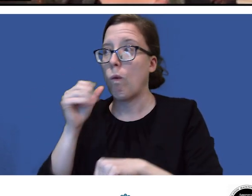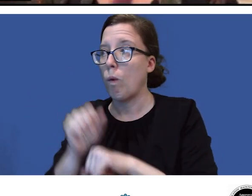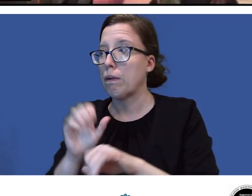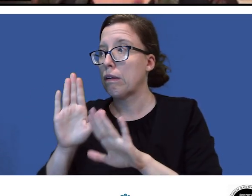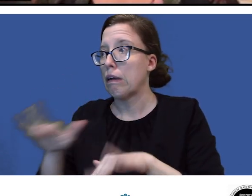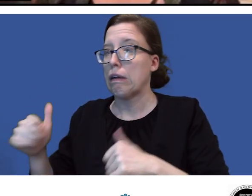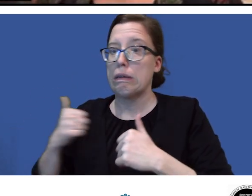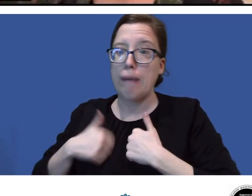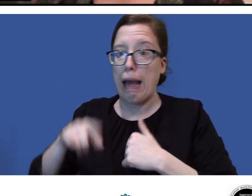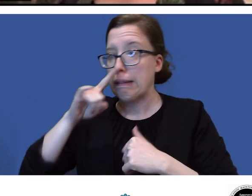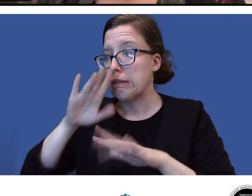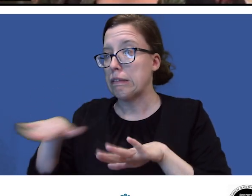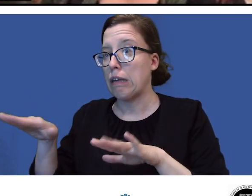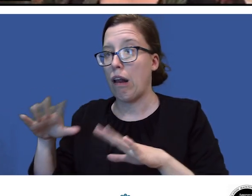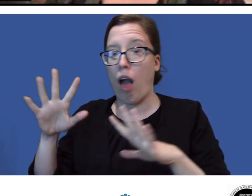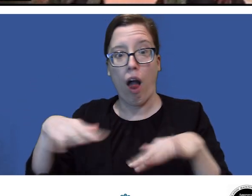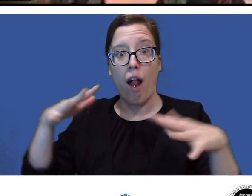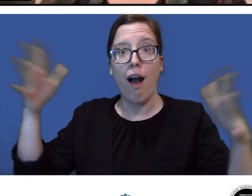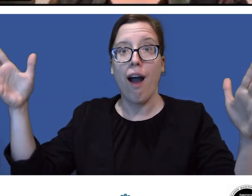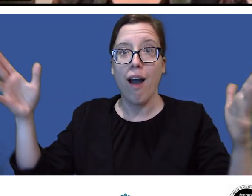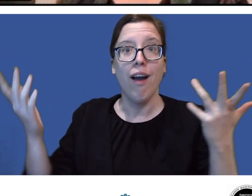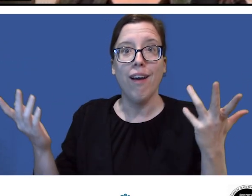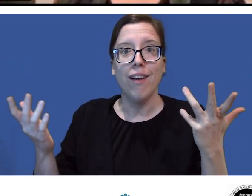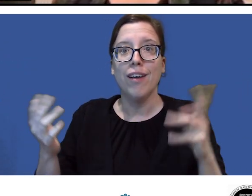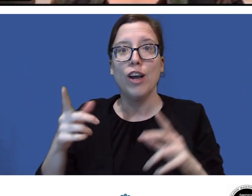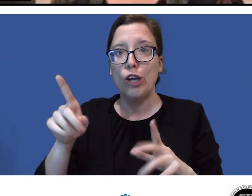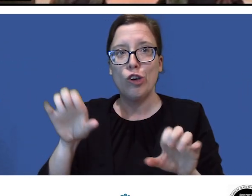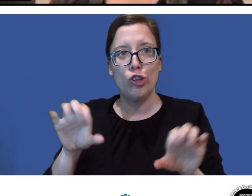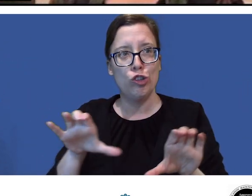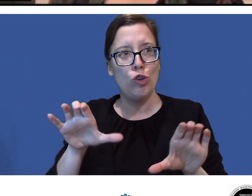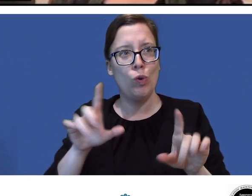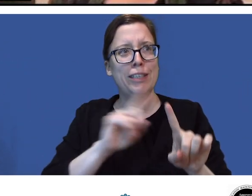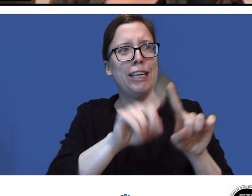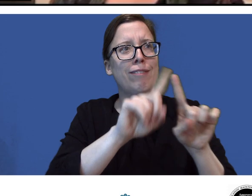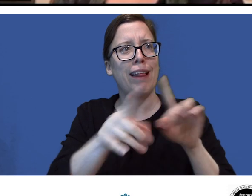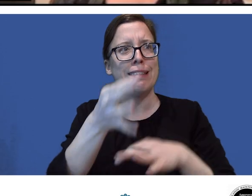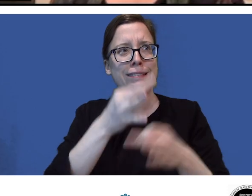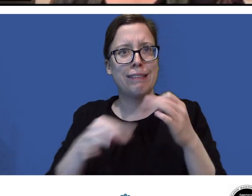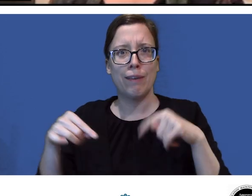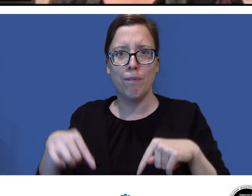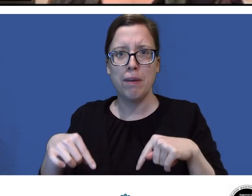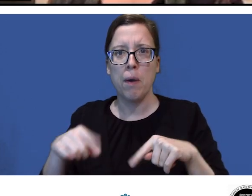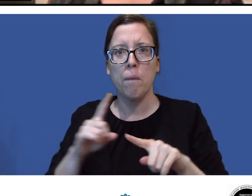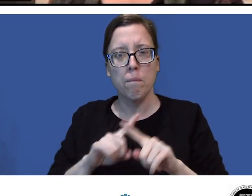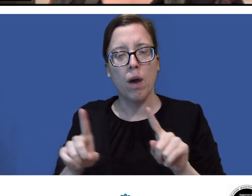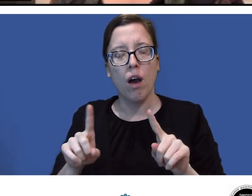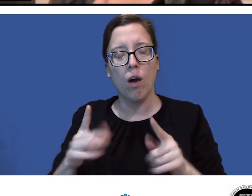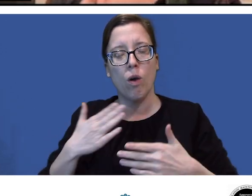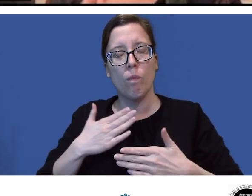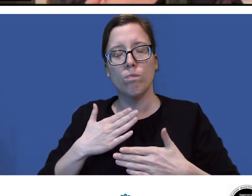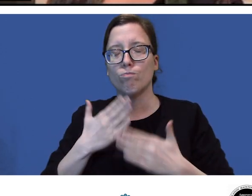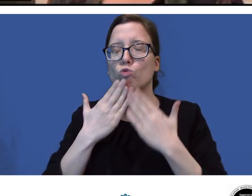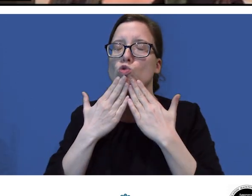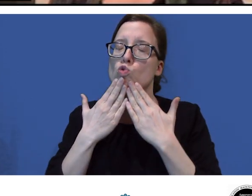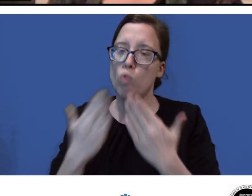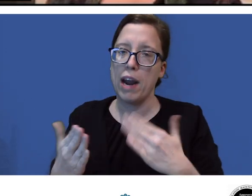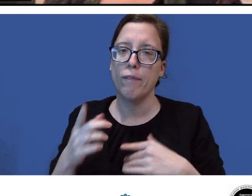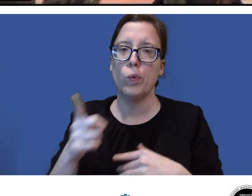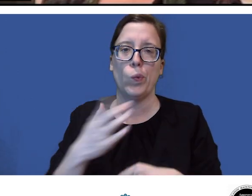You could do a lot of things other than spend an hour and a half. And I'm so grateful. I'm grateful for myself, but I'm grateful on